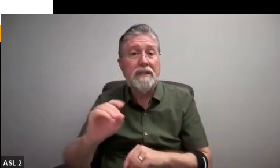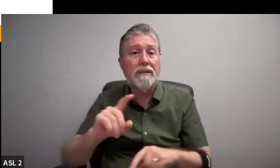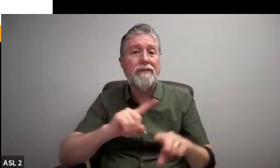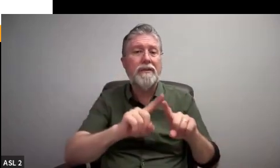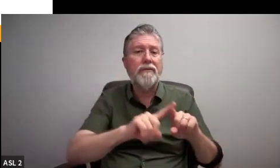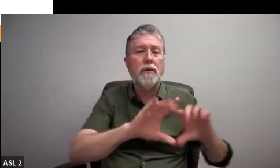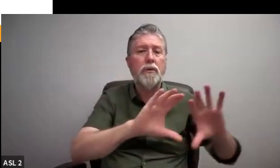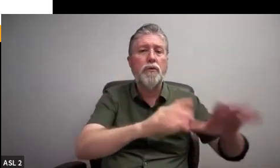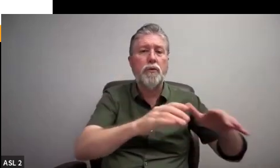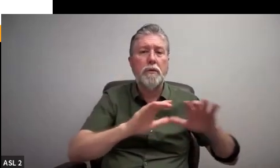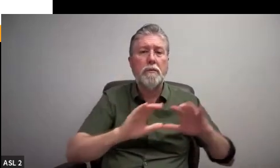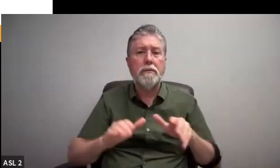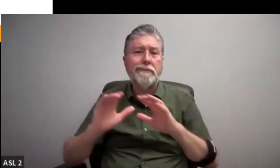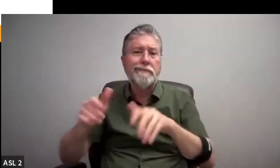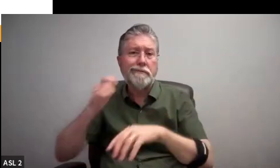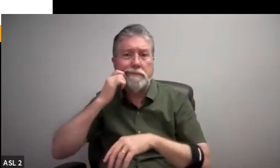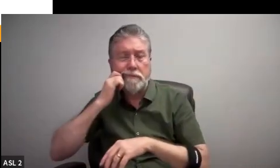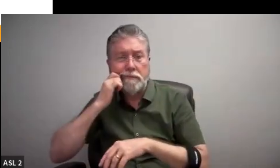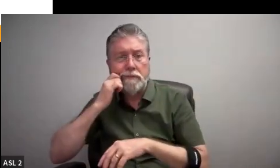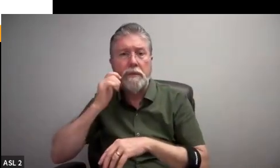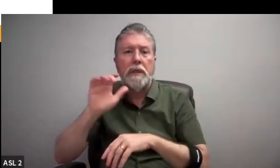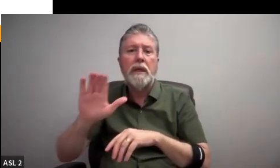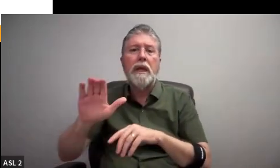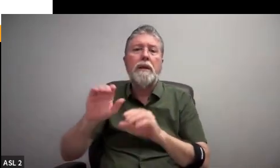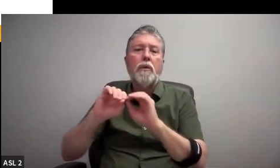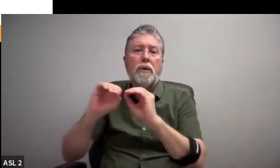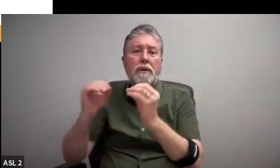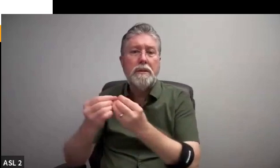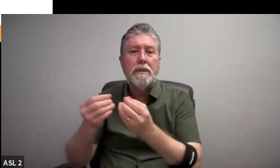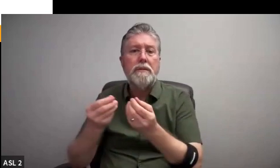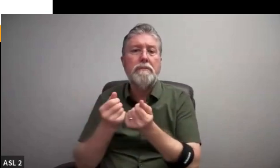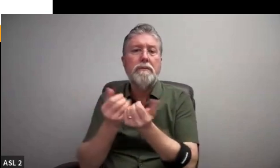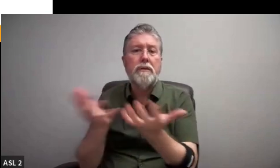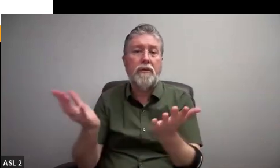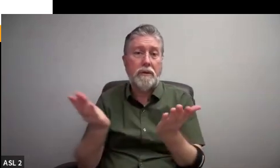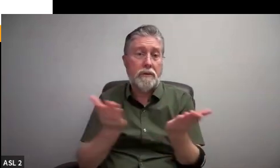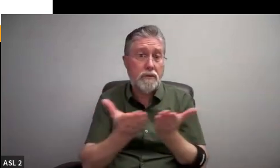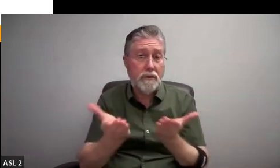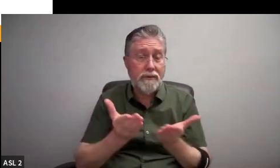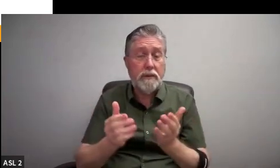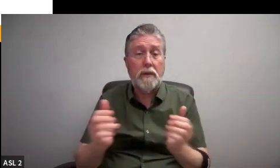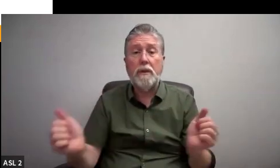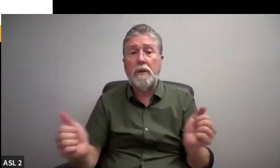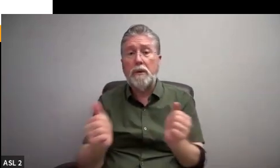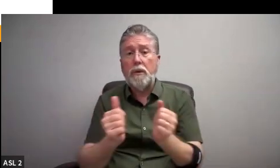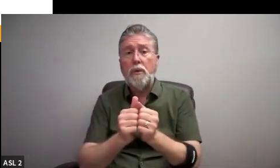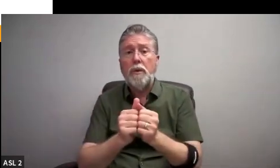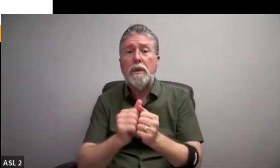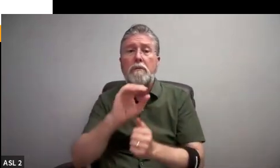groups of people and organizations receiving services, along with the percentage of overall